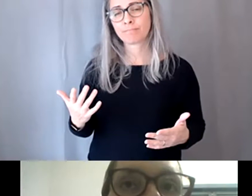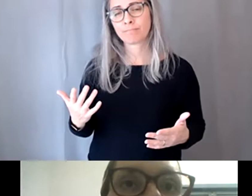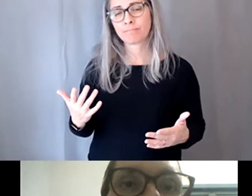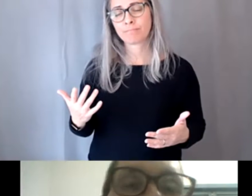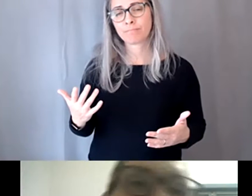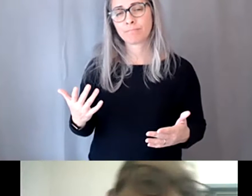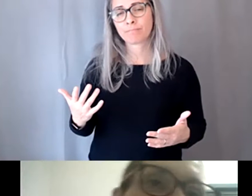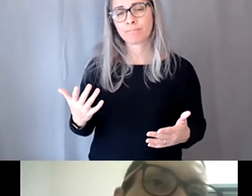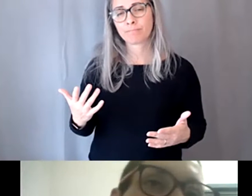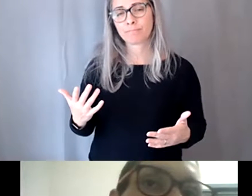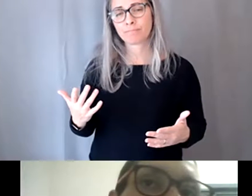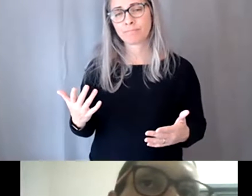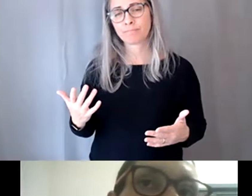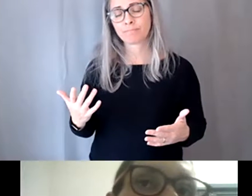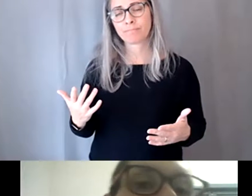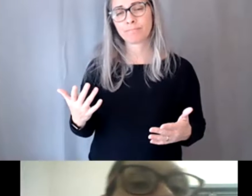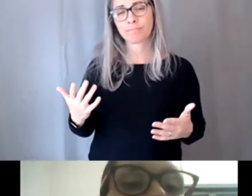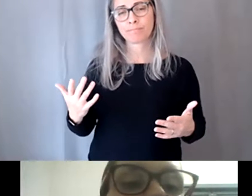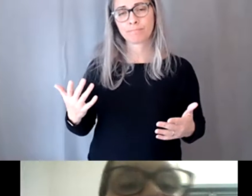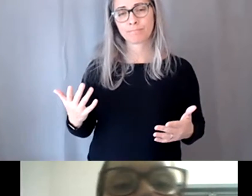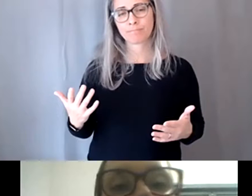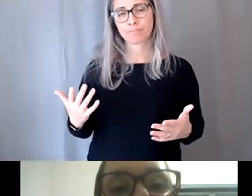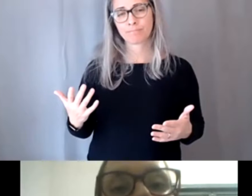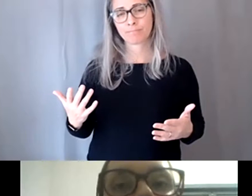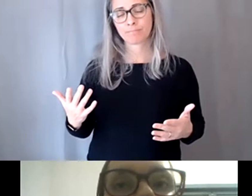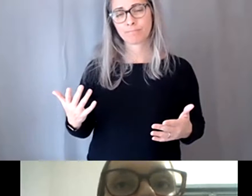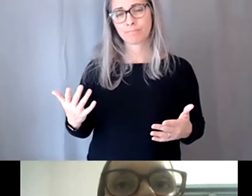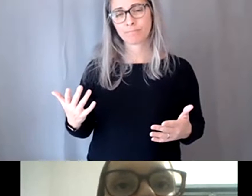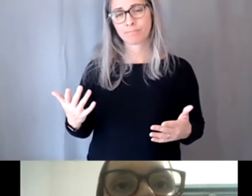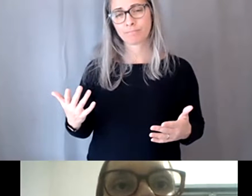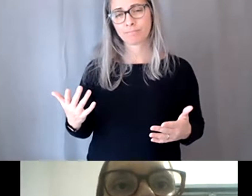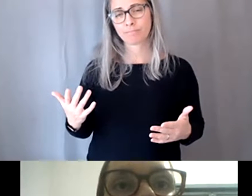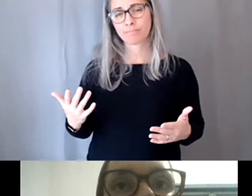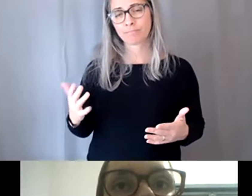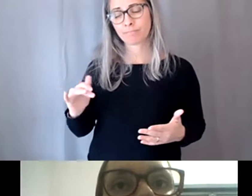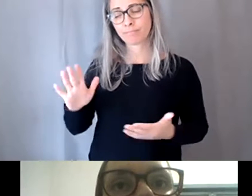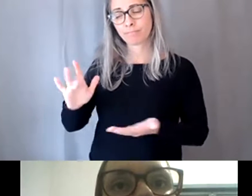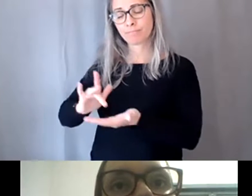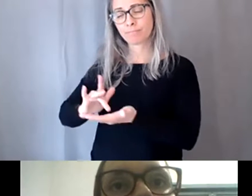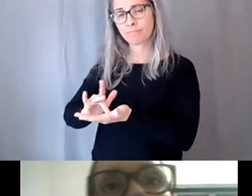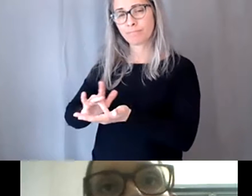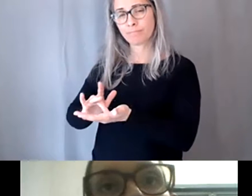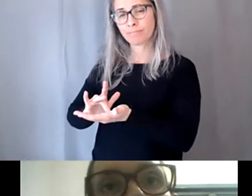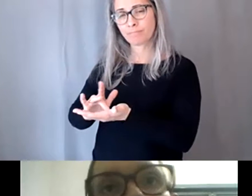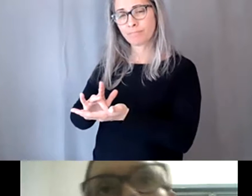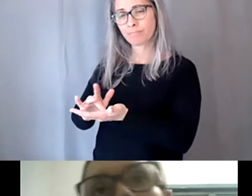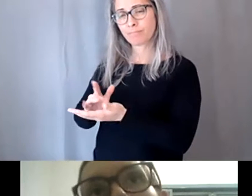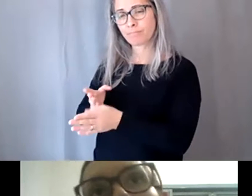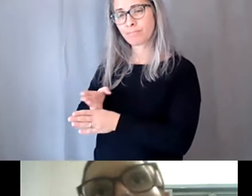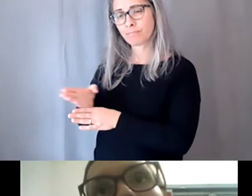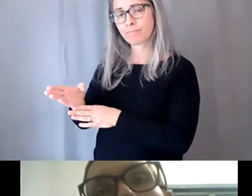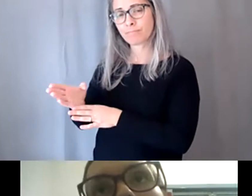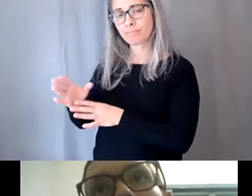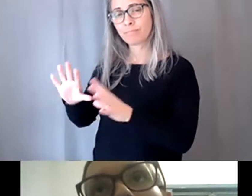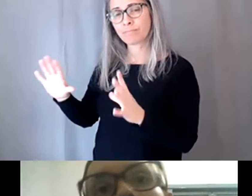is a scene that